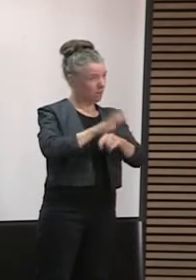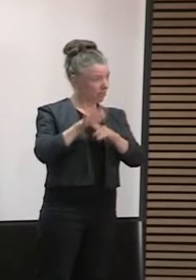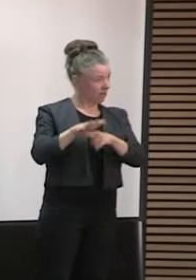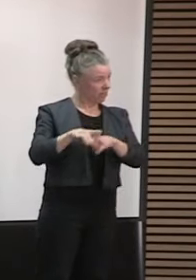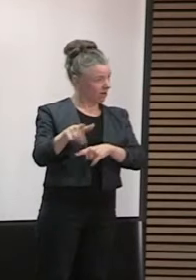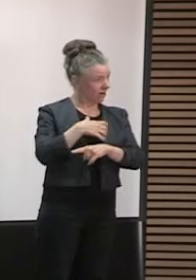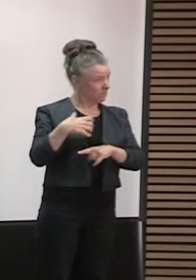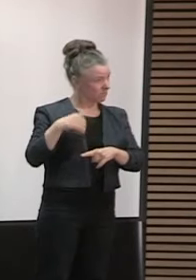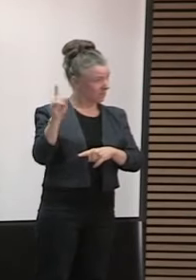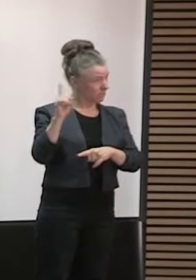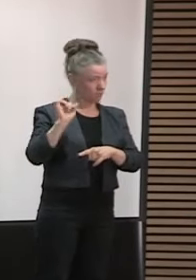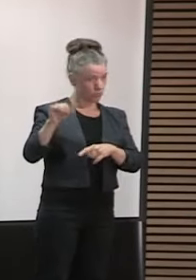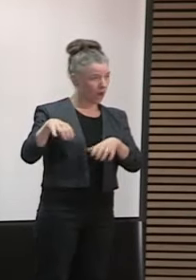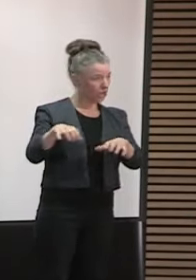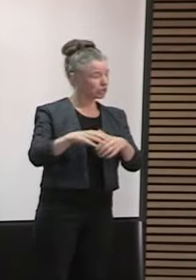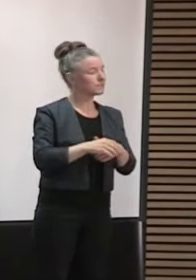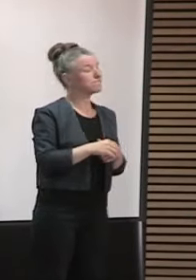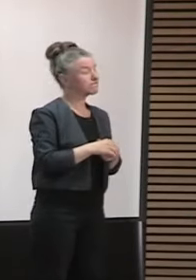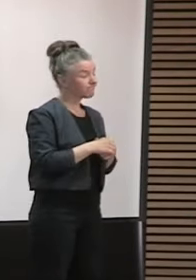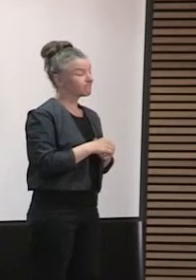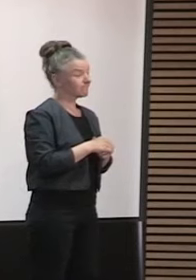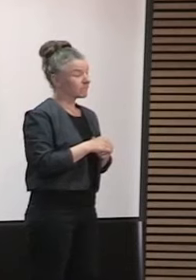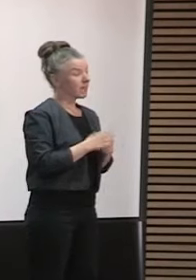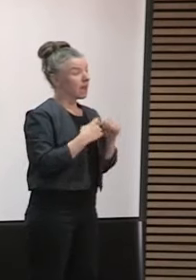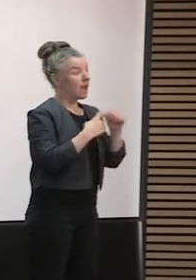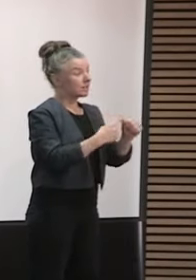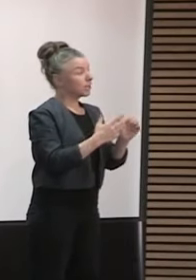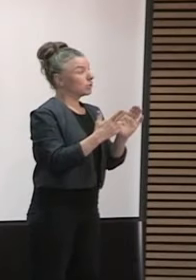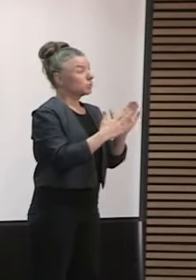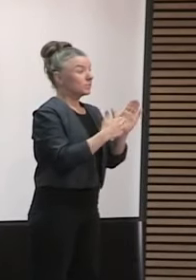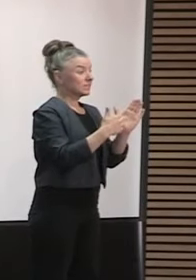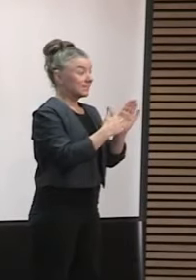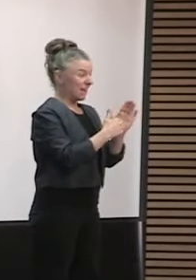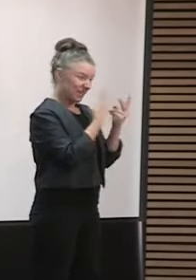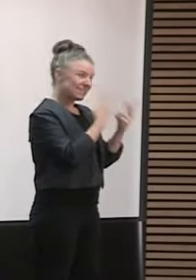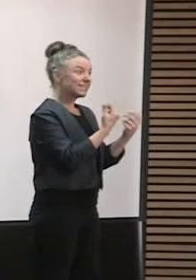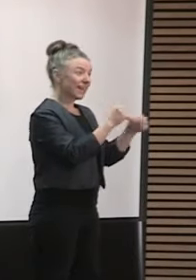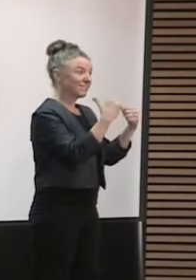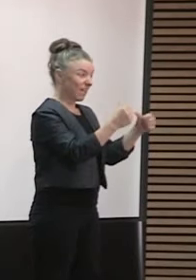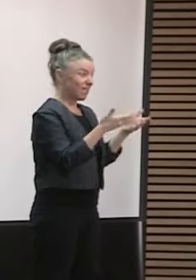outbreak but ESR hasn't been able to fully sequence the